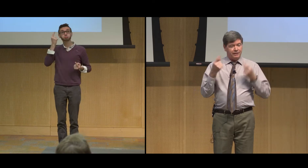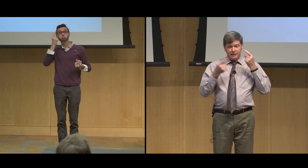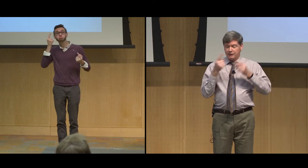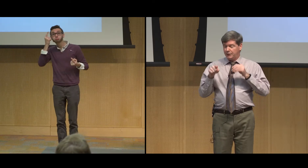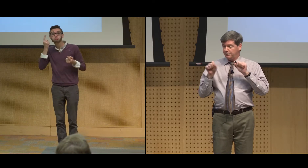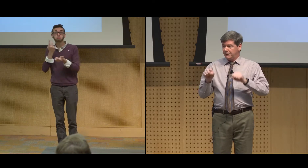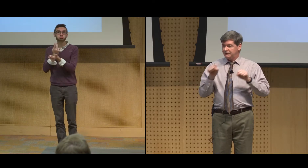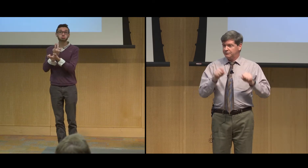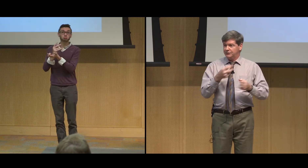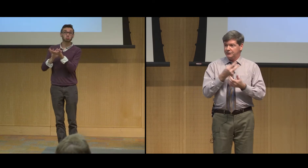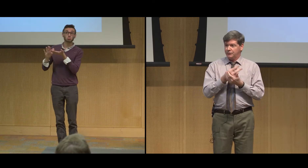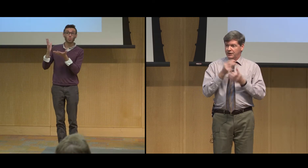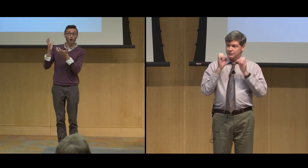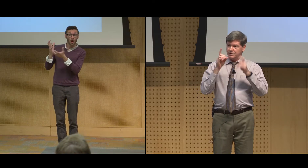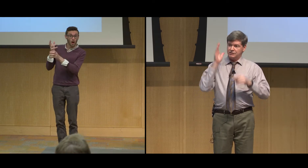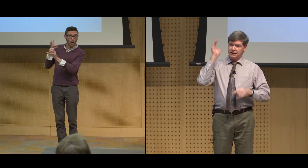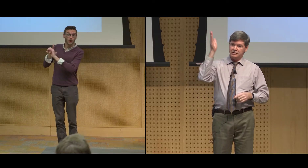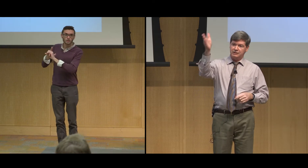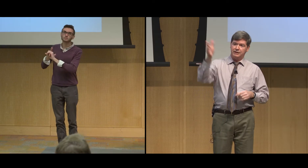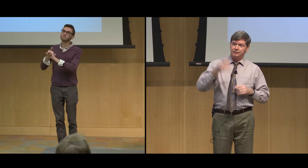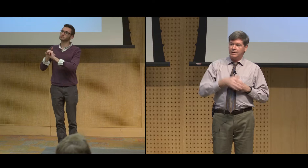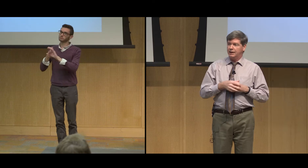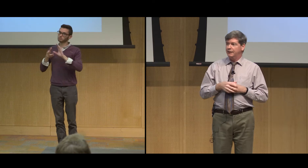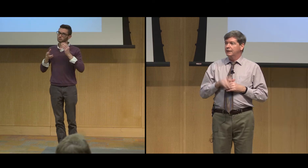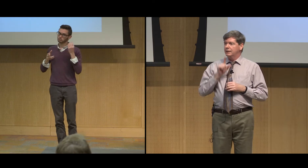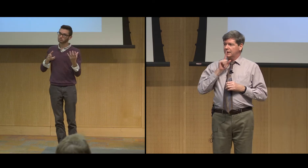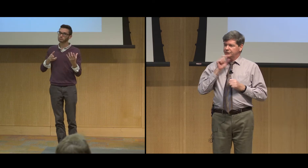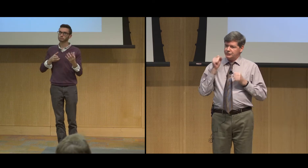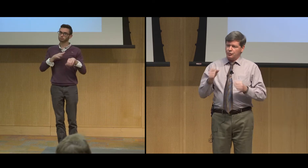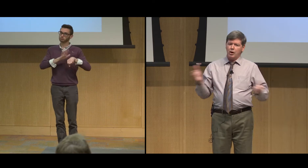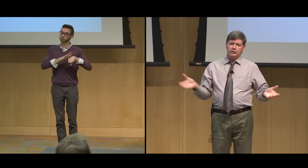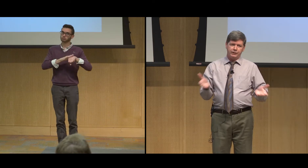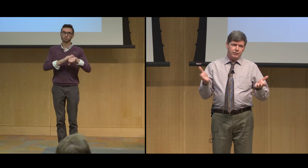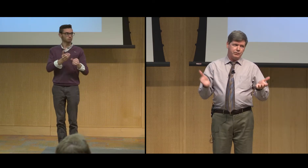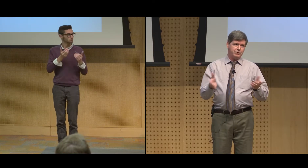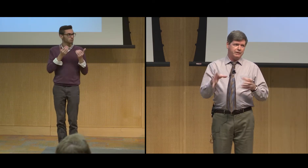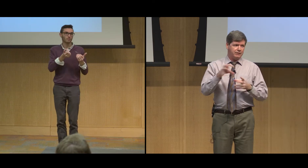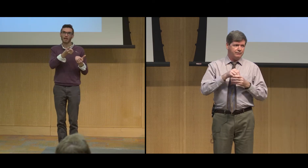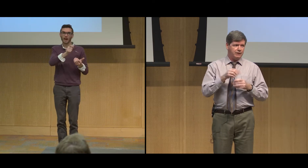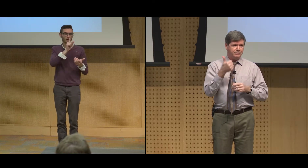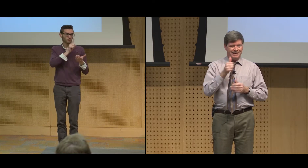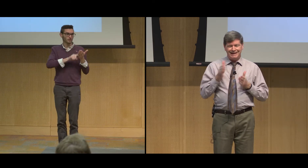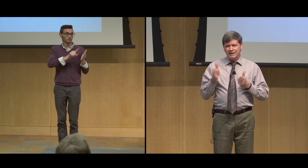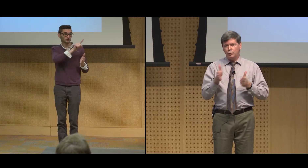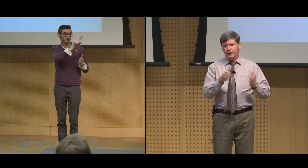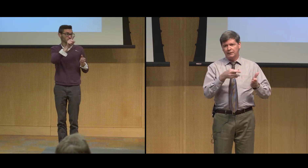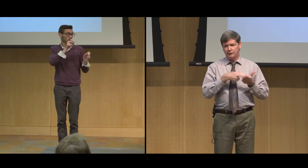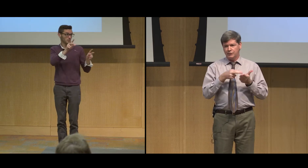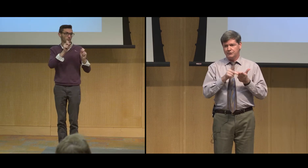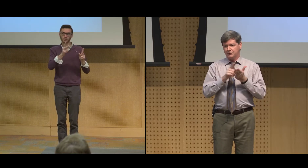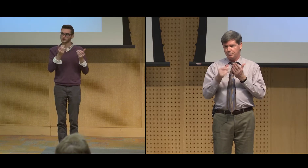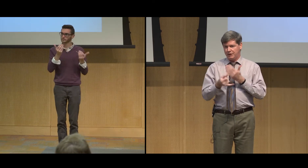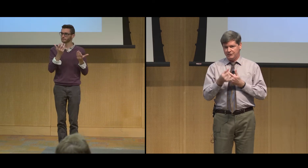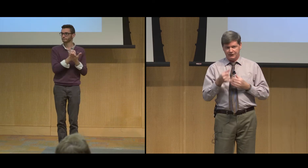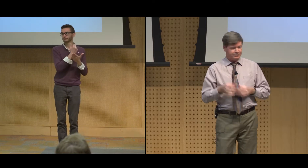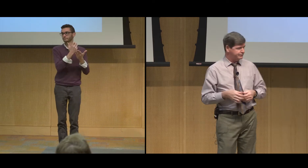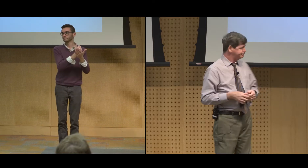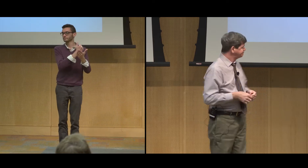and thinking about possibility of graduate education later on, I strongly encourage you to get involved in any way in research projects.